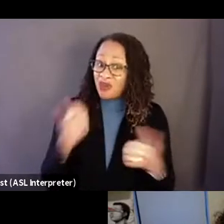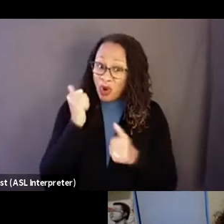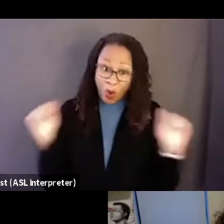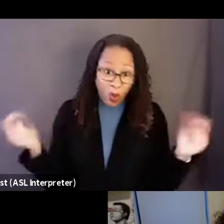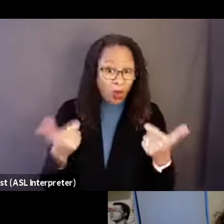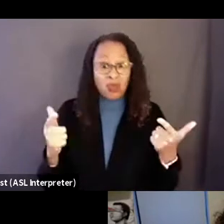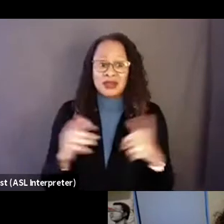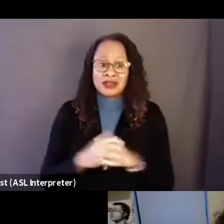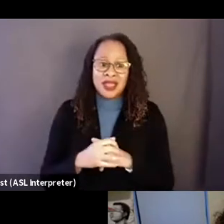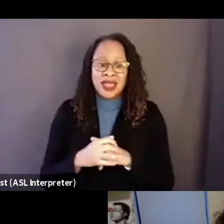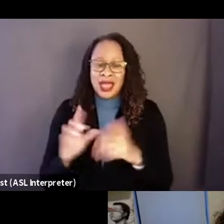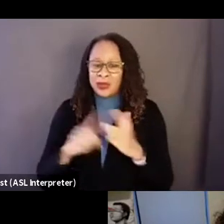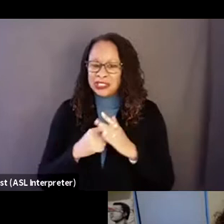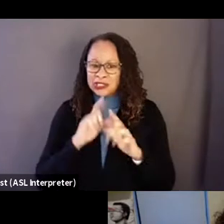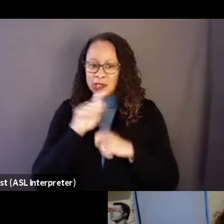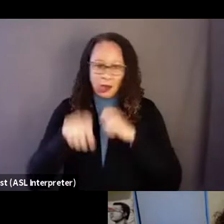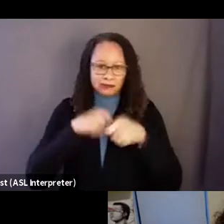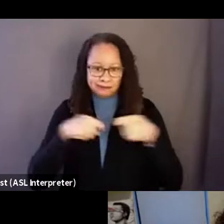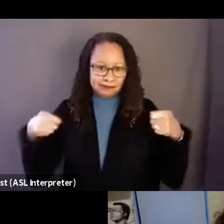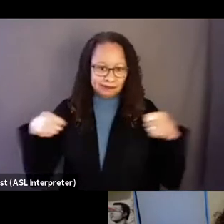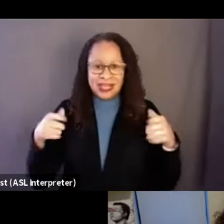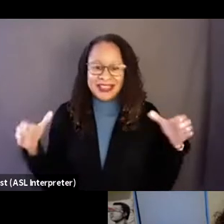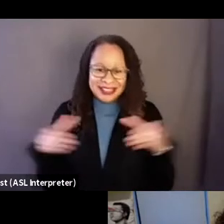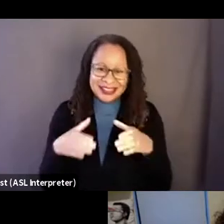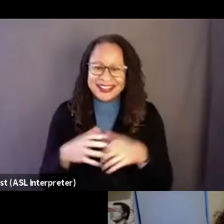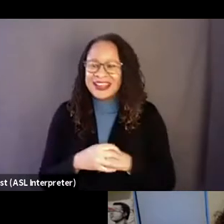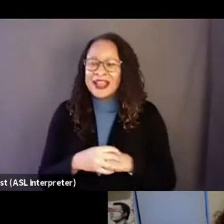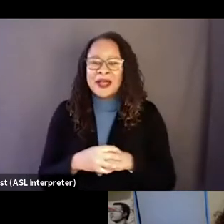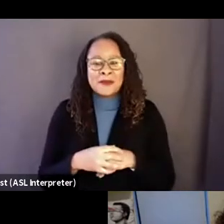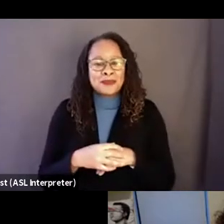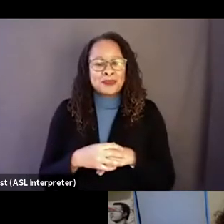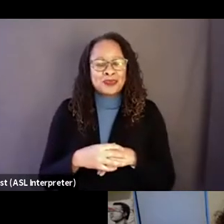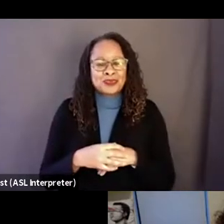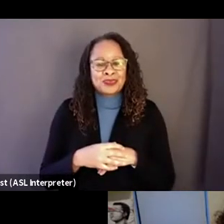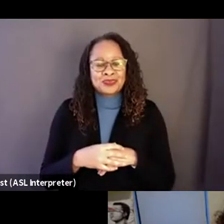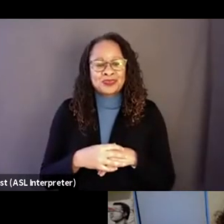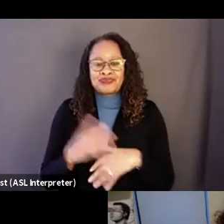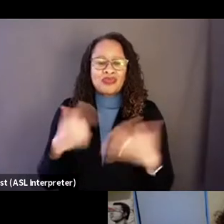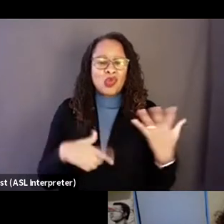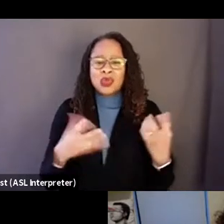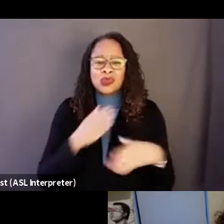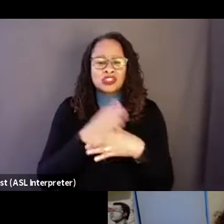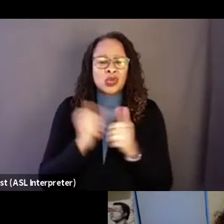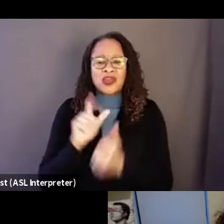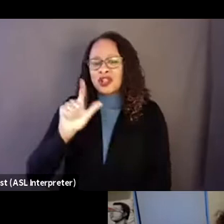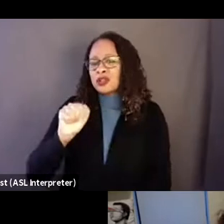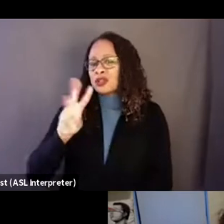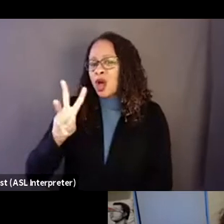and we're gonna start to close out soon, what would you tell law-makers about the parents